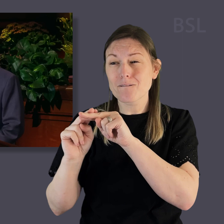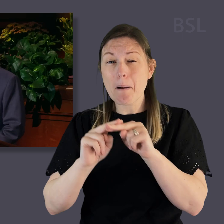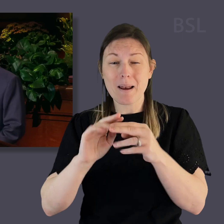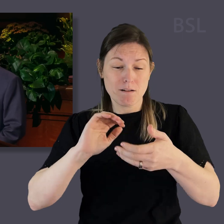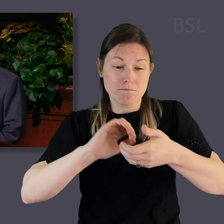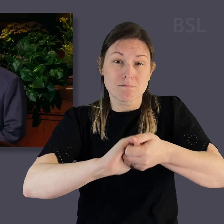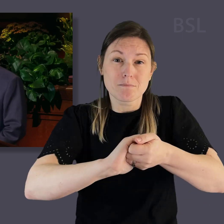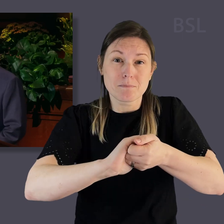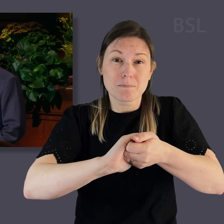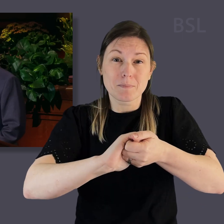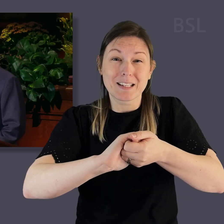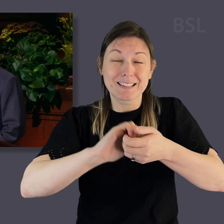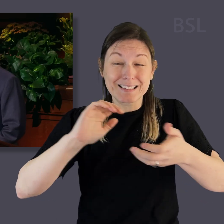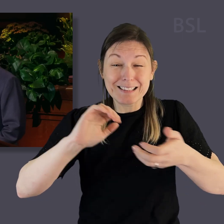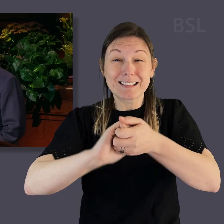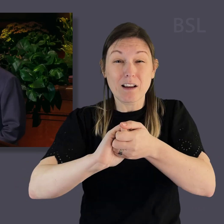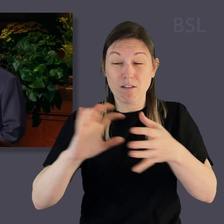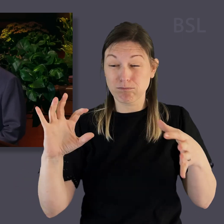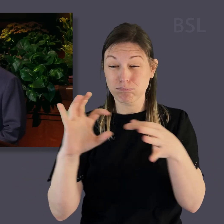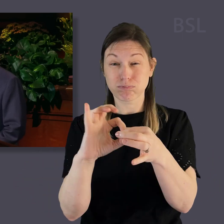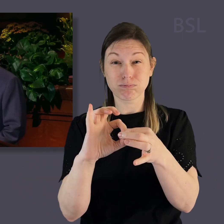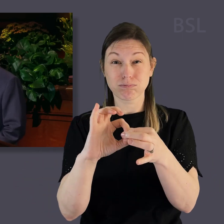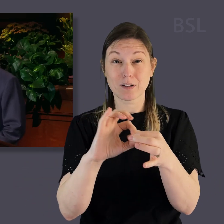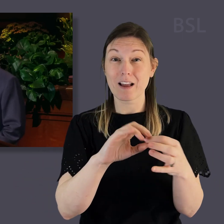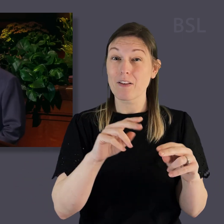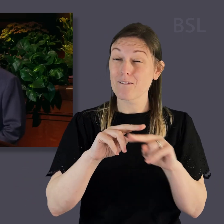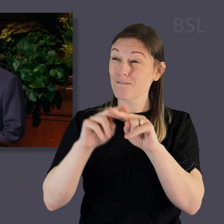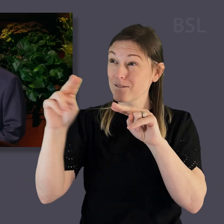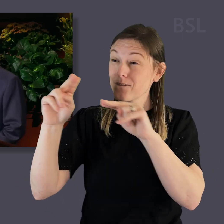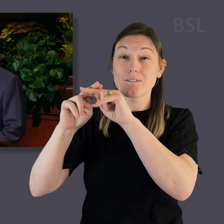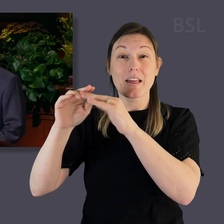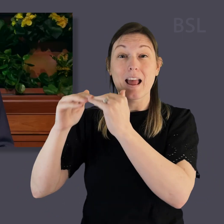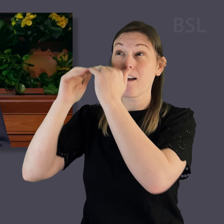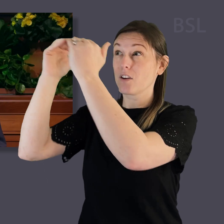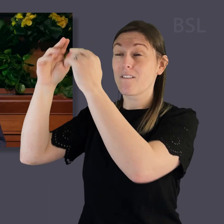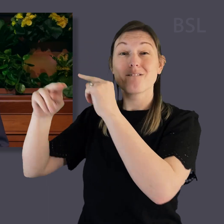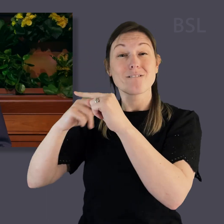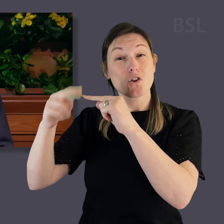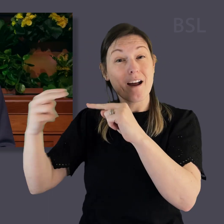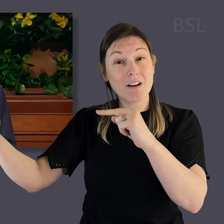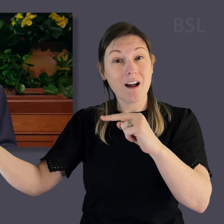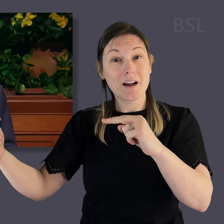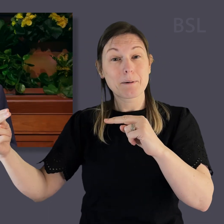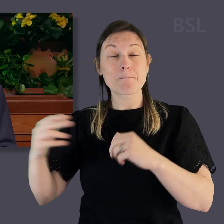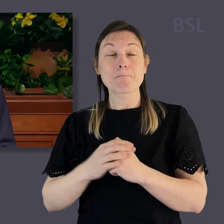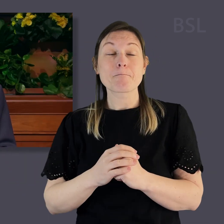and sealed to Heavenly Father and Jesus Christ forever. We should not be surprised then